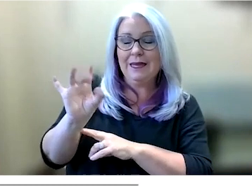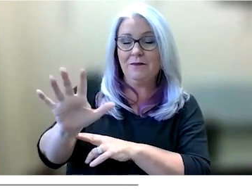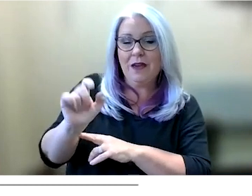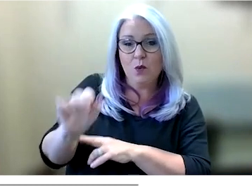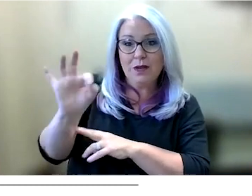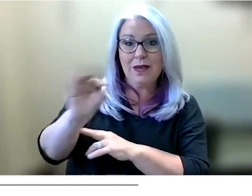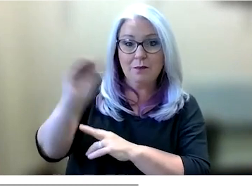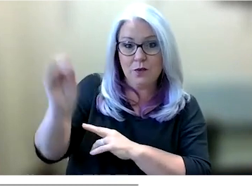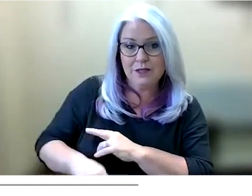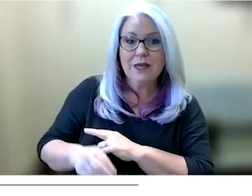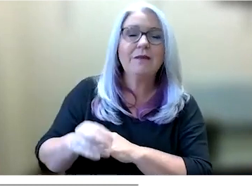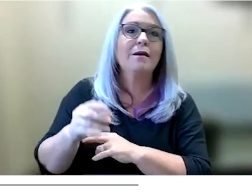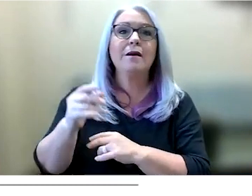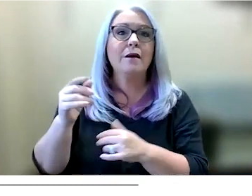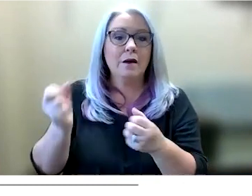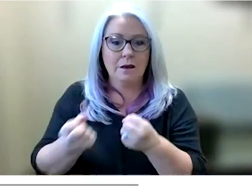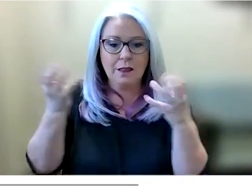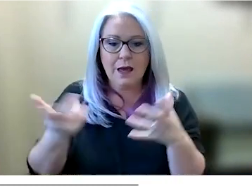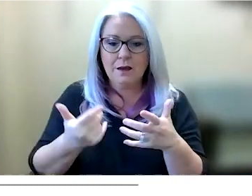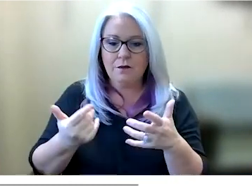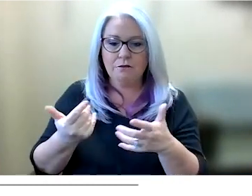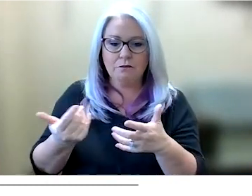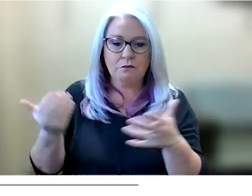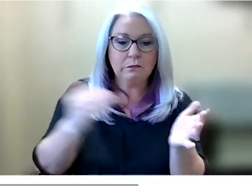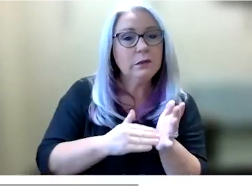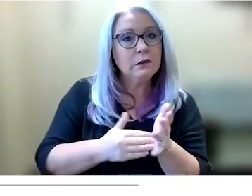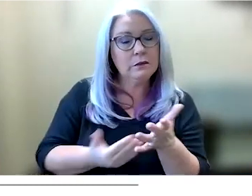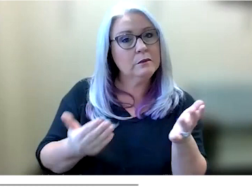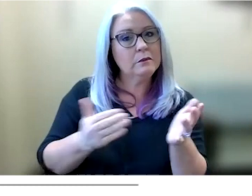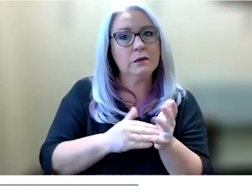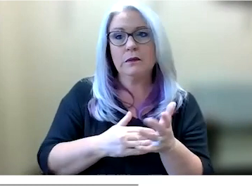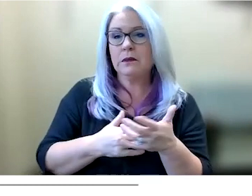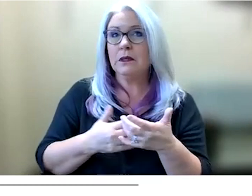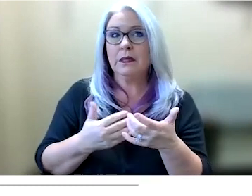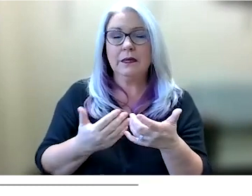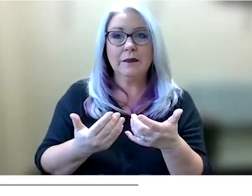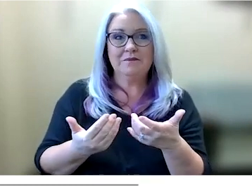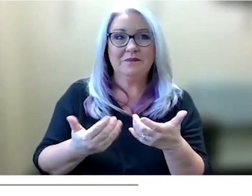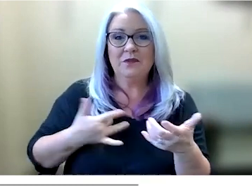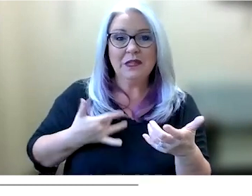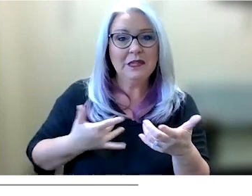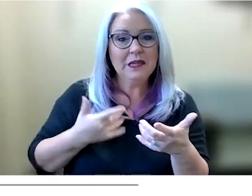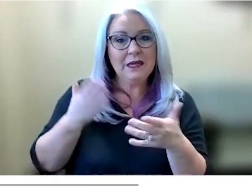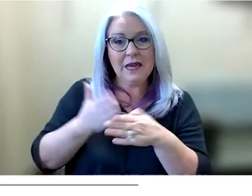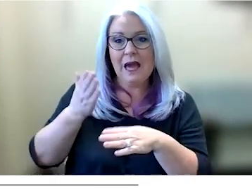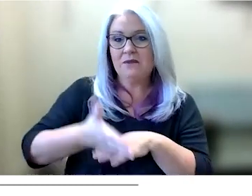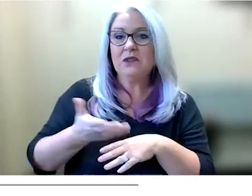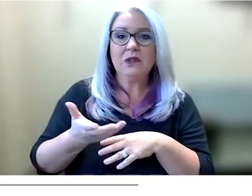being the activity, stress, menstruation, and it can have this waxing and waning nature.